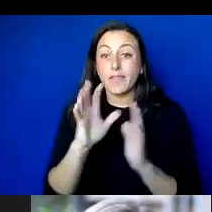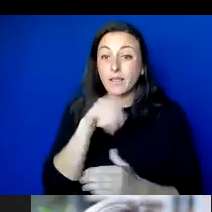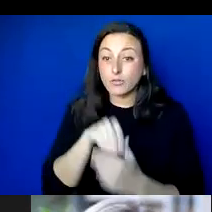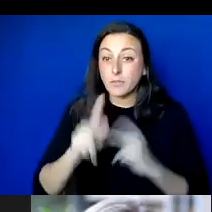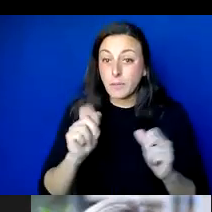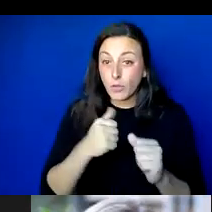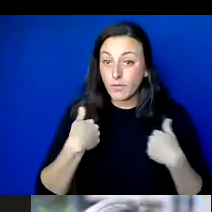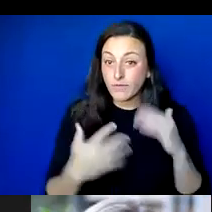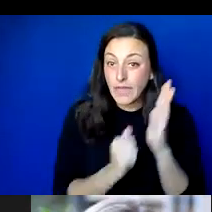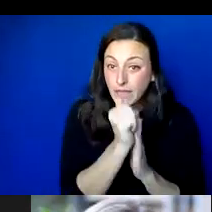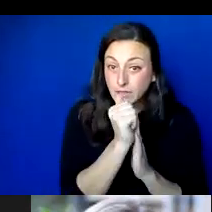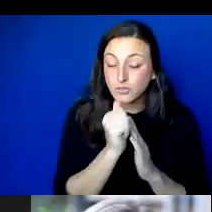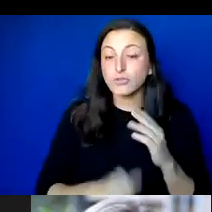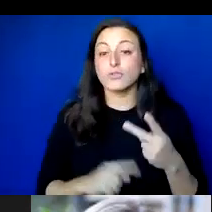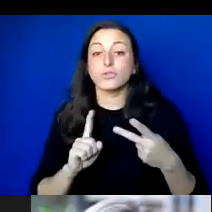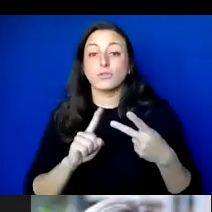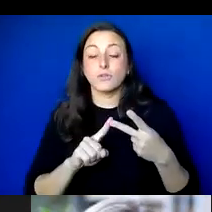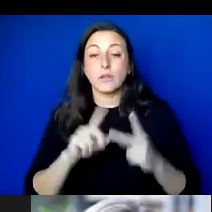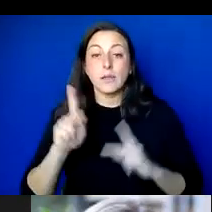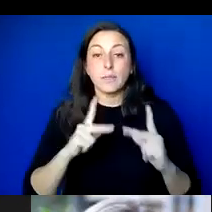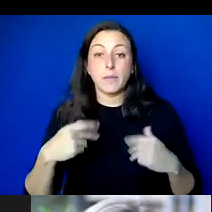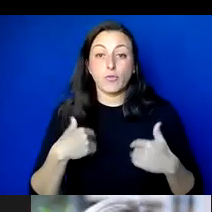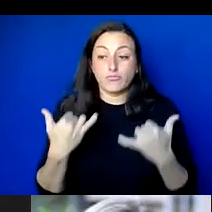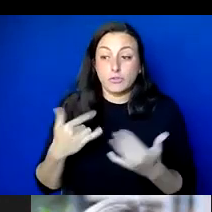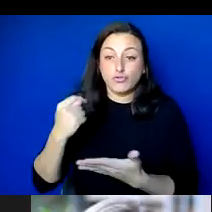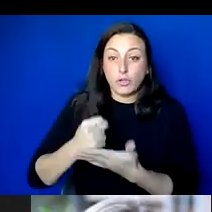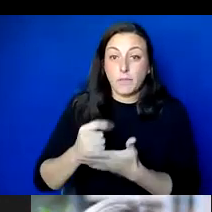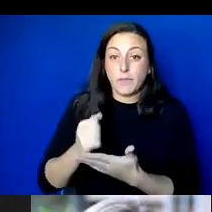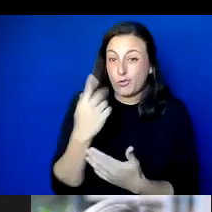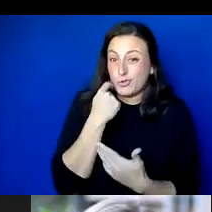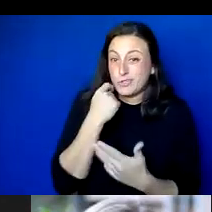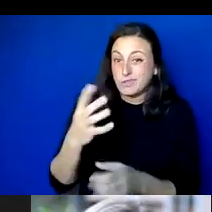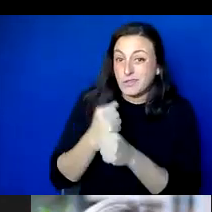those Coloradans who are receiving treatment or have received treatment within the last month for